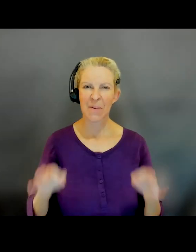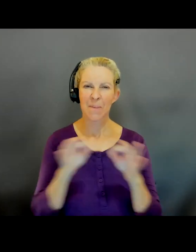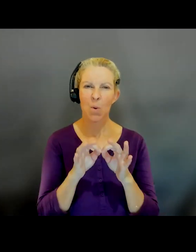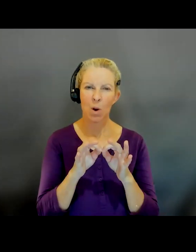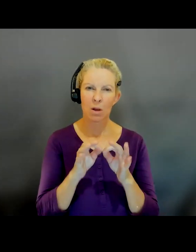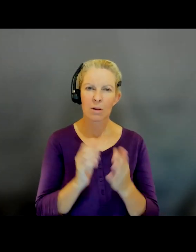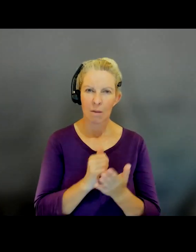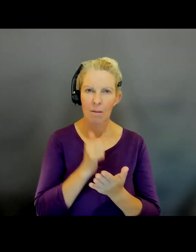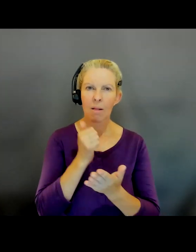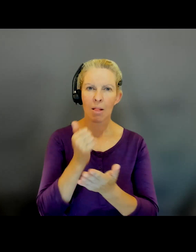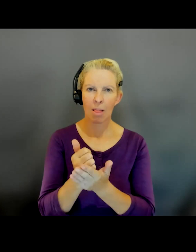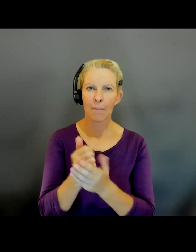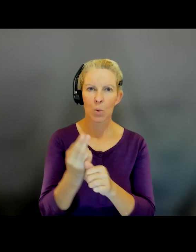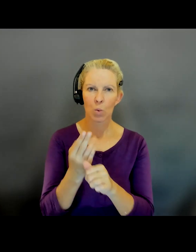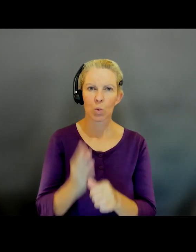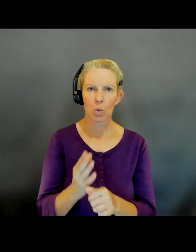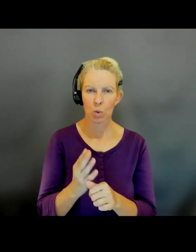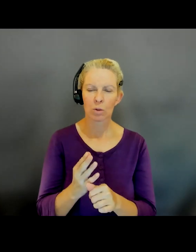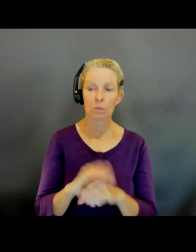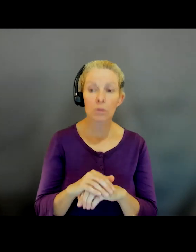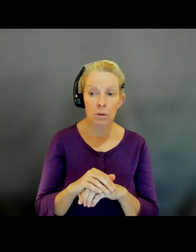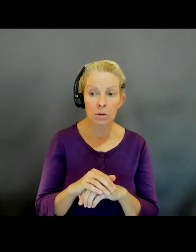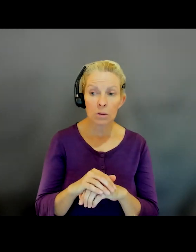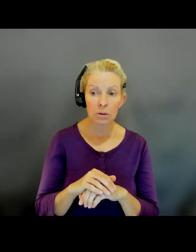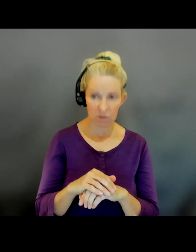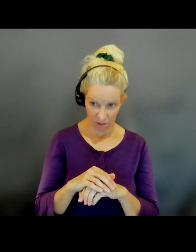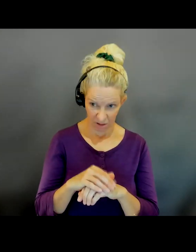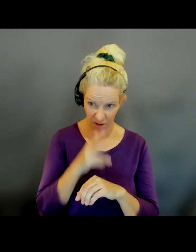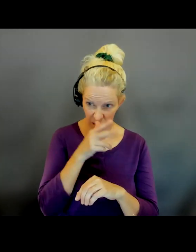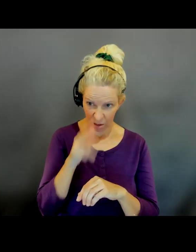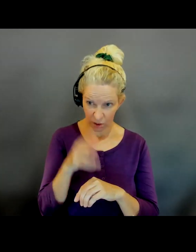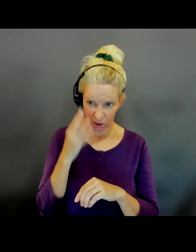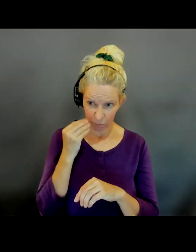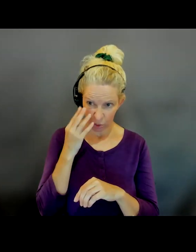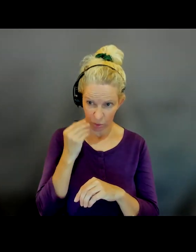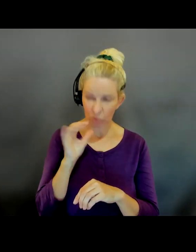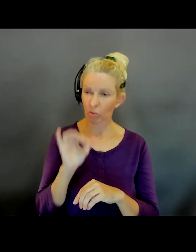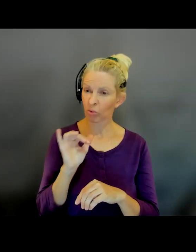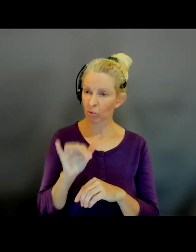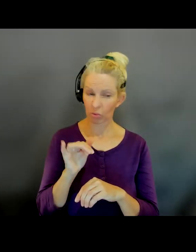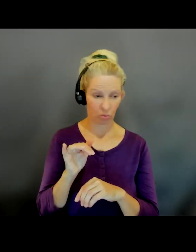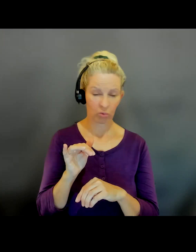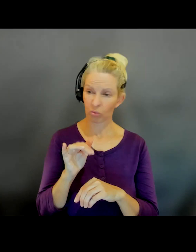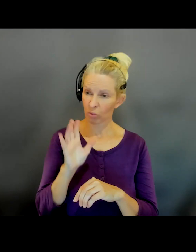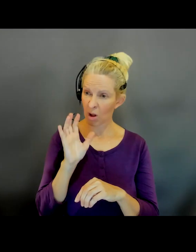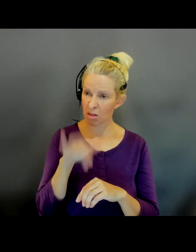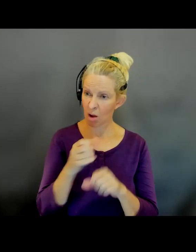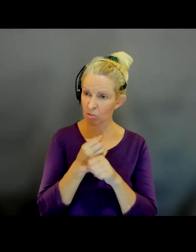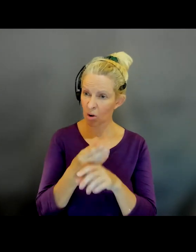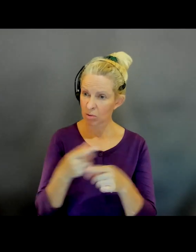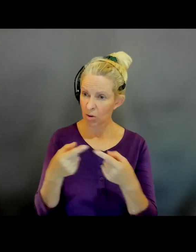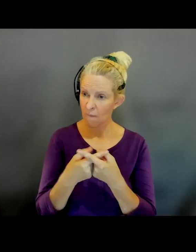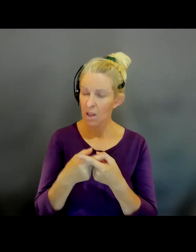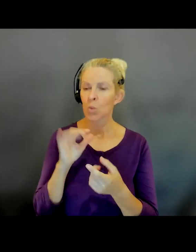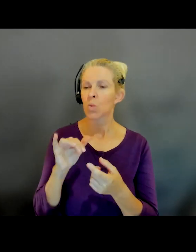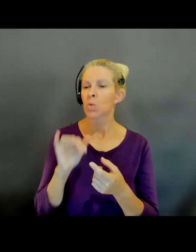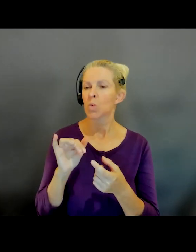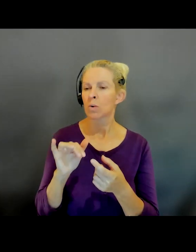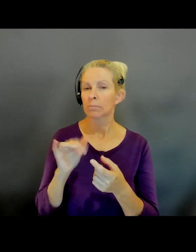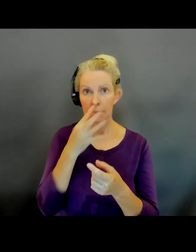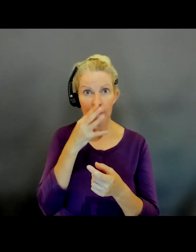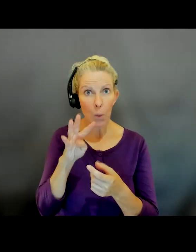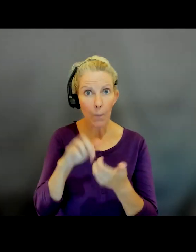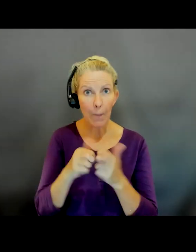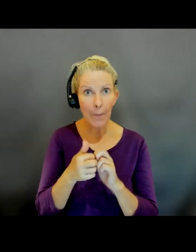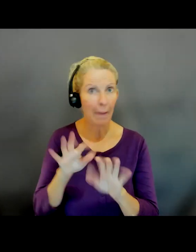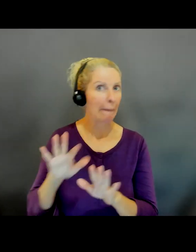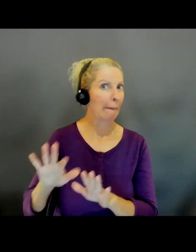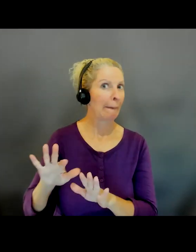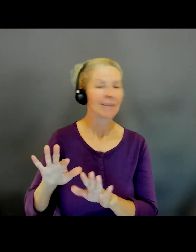poor experience if your solution causes conflicts. Don't ignore the problem. If you know that your